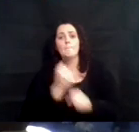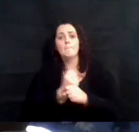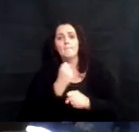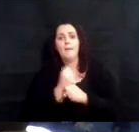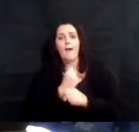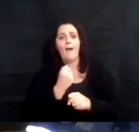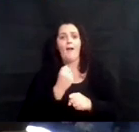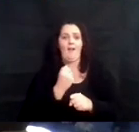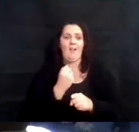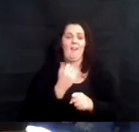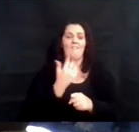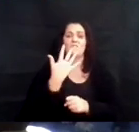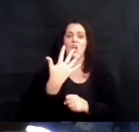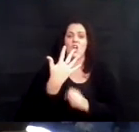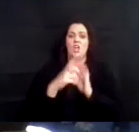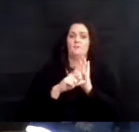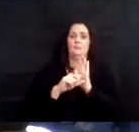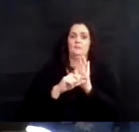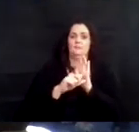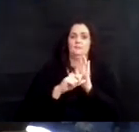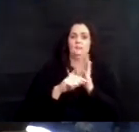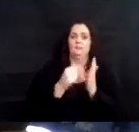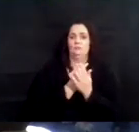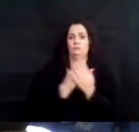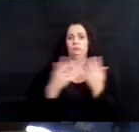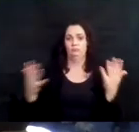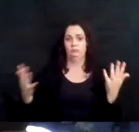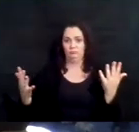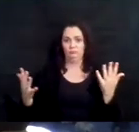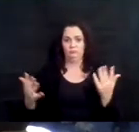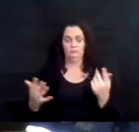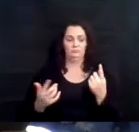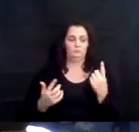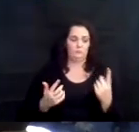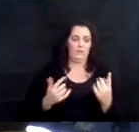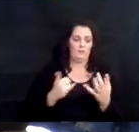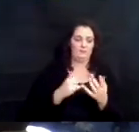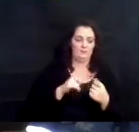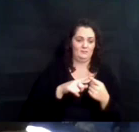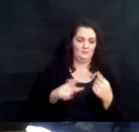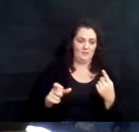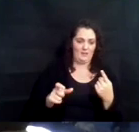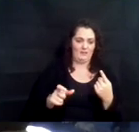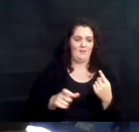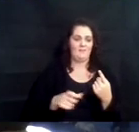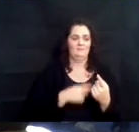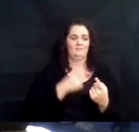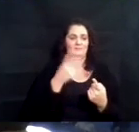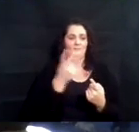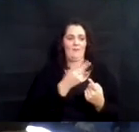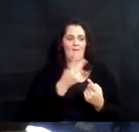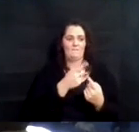minutes has 60 seconds, each one of those seconds has 12 frames, you can do the math, it's a lot of work, a lot of labor.